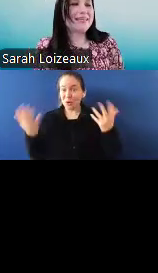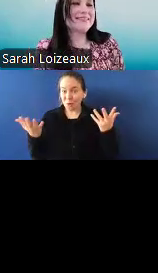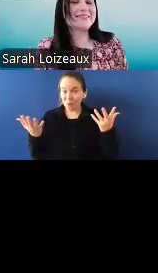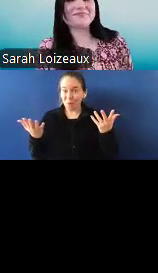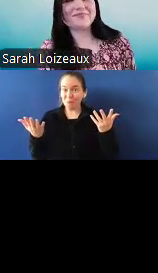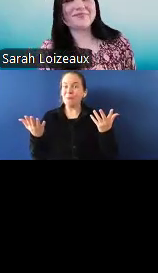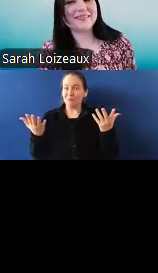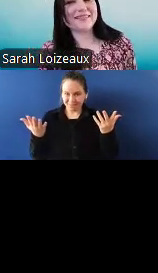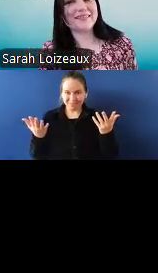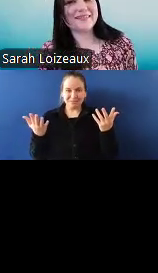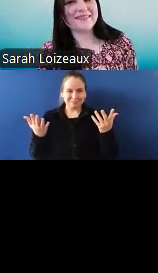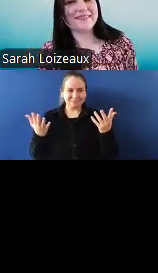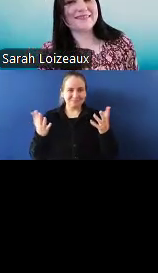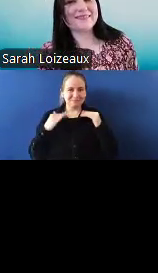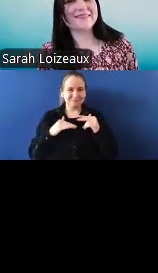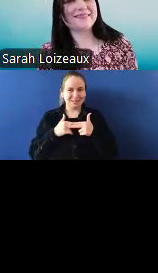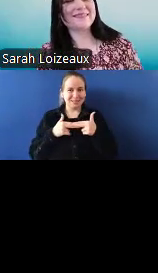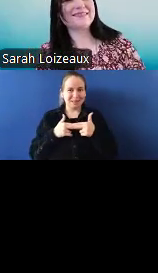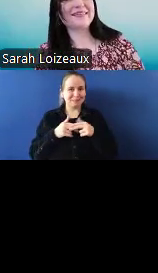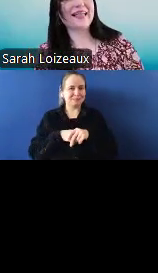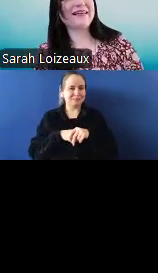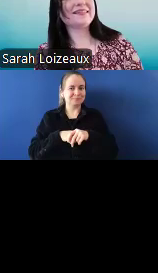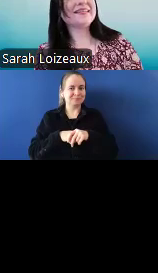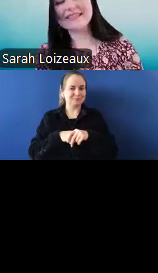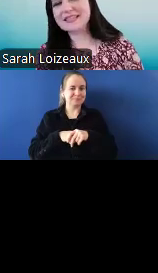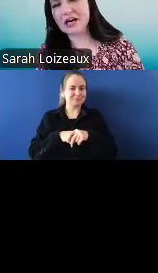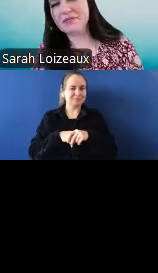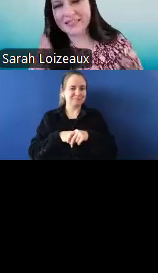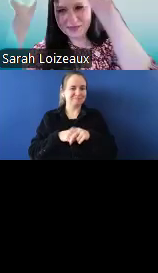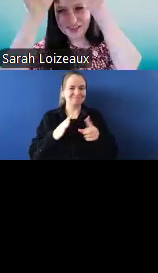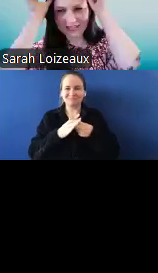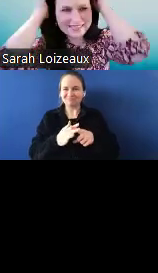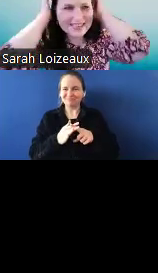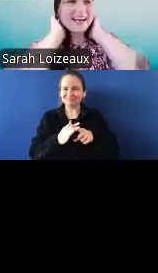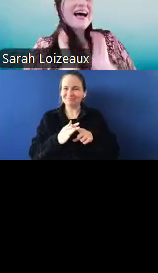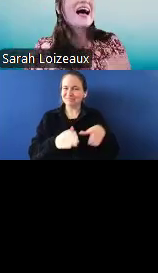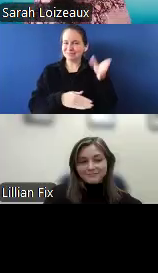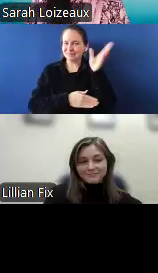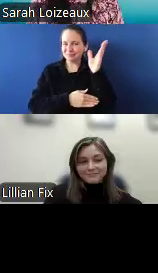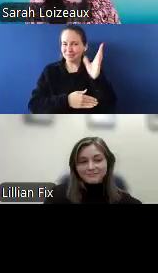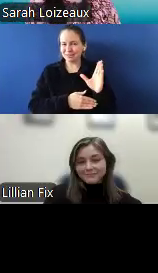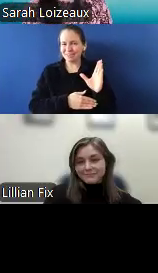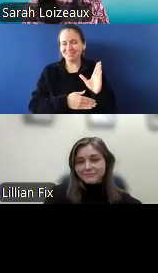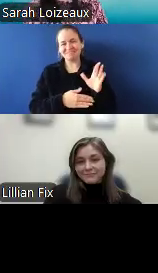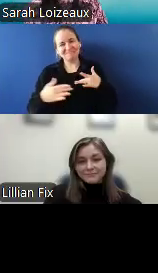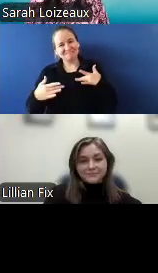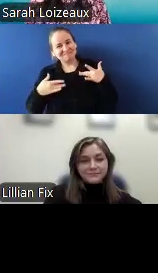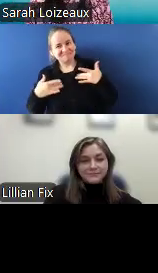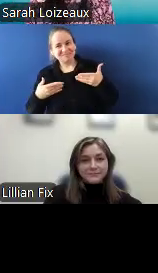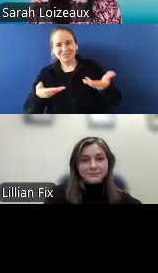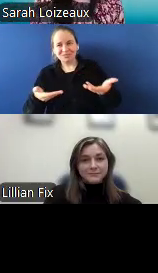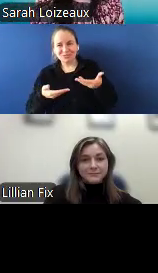please. Let's get started with the speakers. I am very excited to introduce Lillian Fix